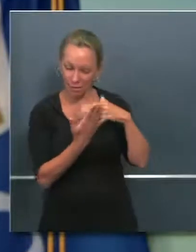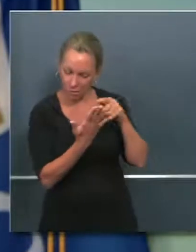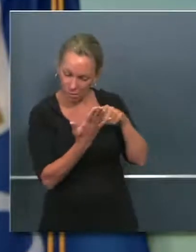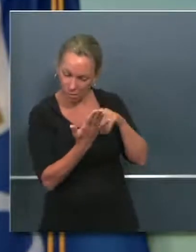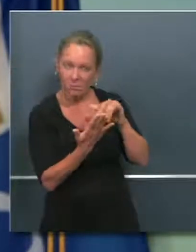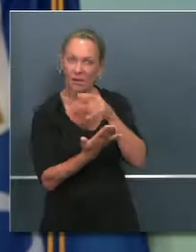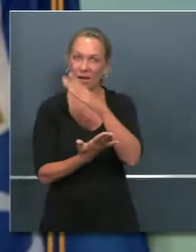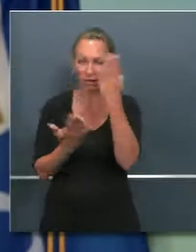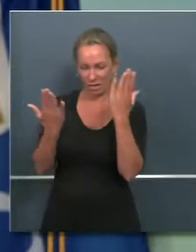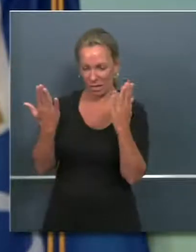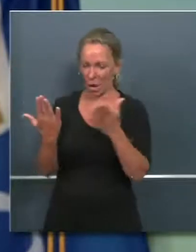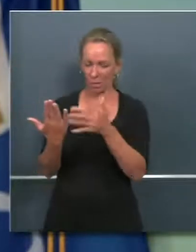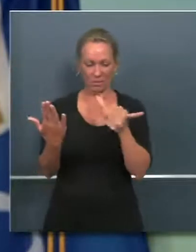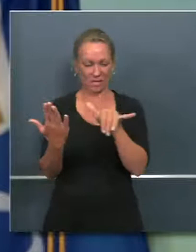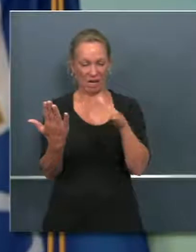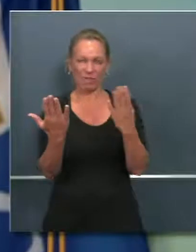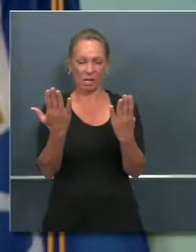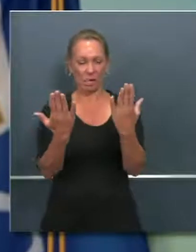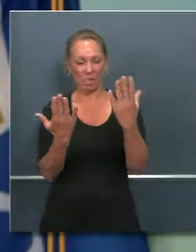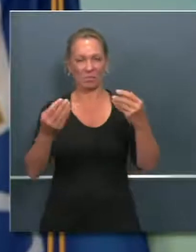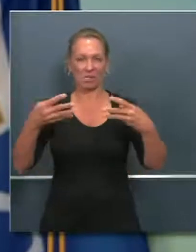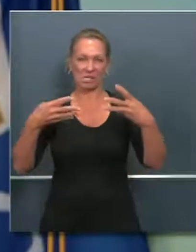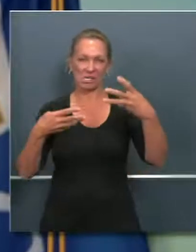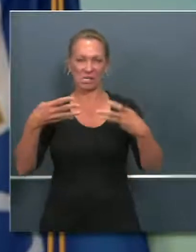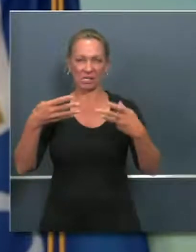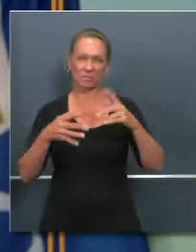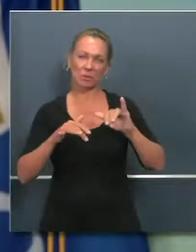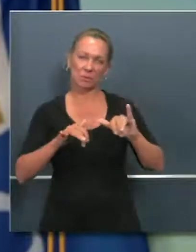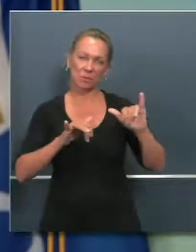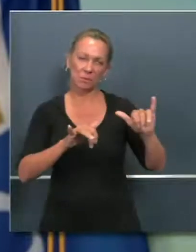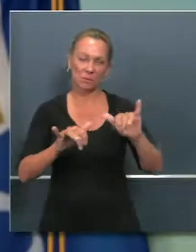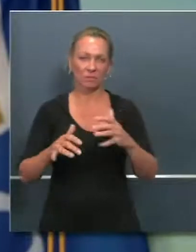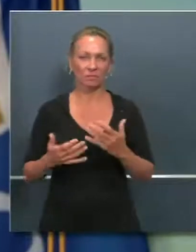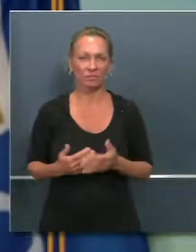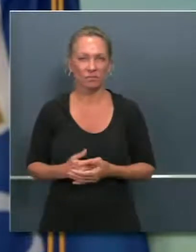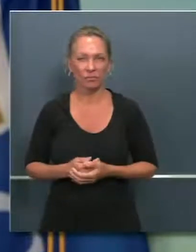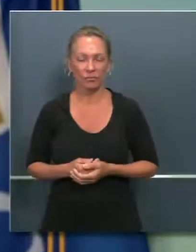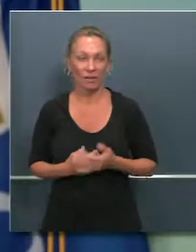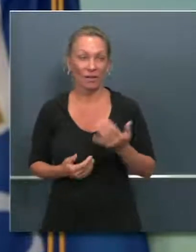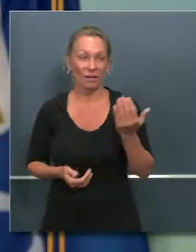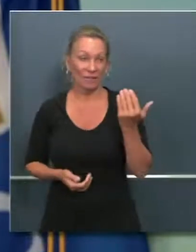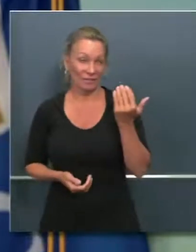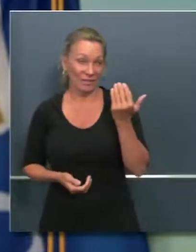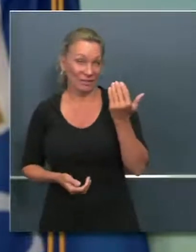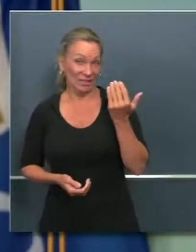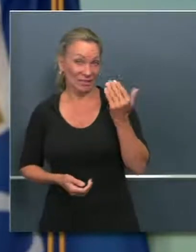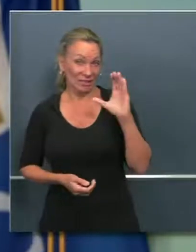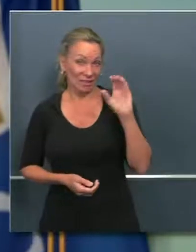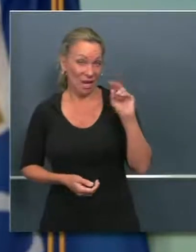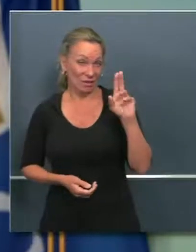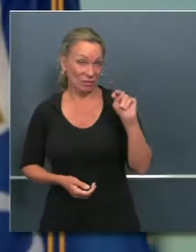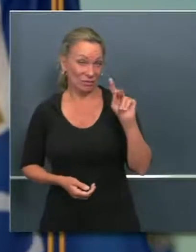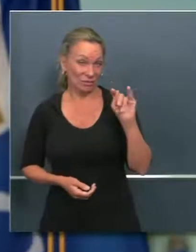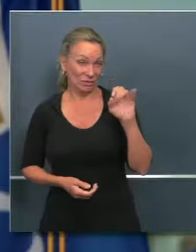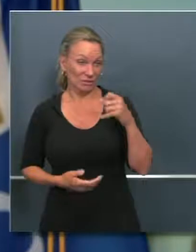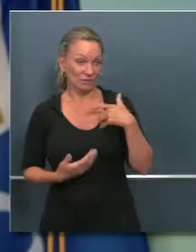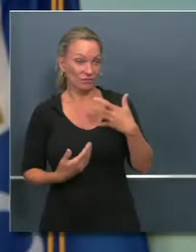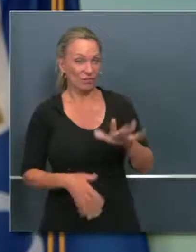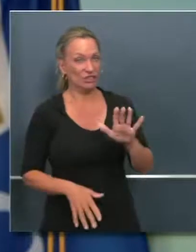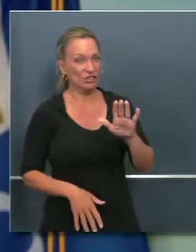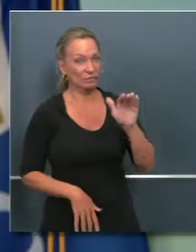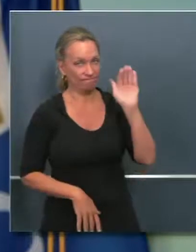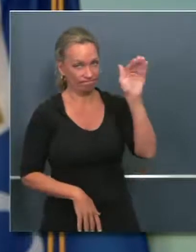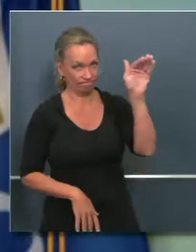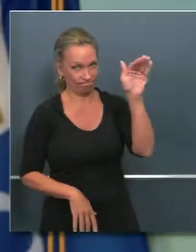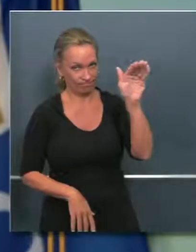governor is their apartment on bar closures allowed bars to remain open if they serve